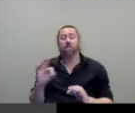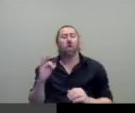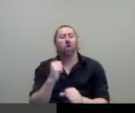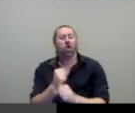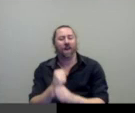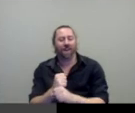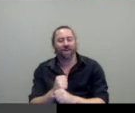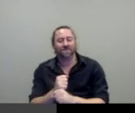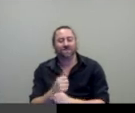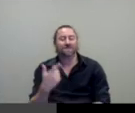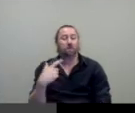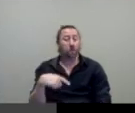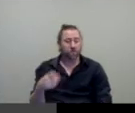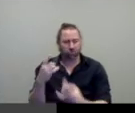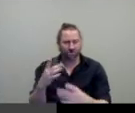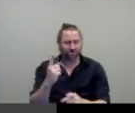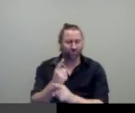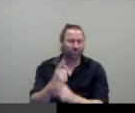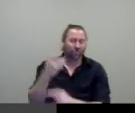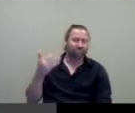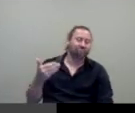is because I've already spoken about him in other